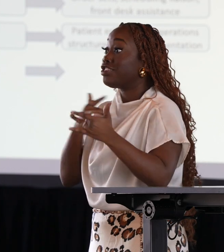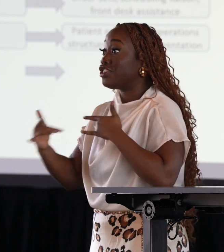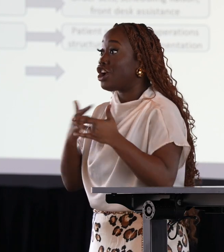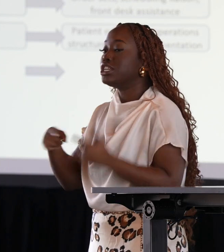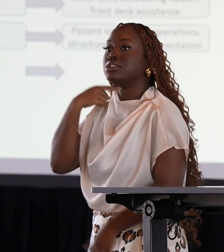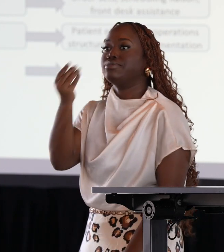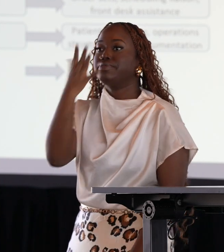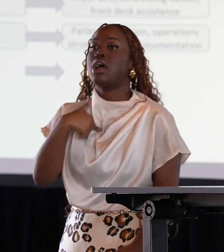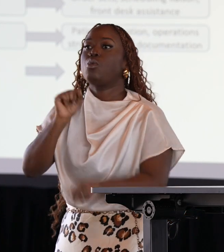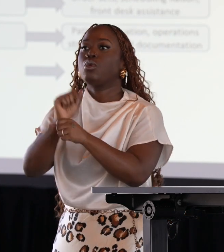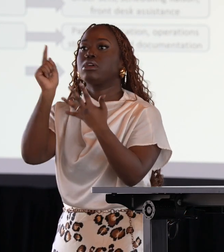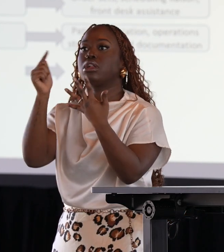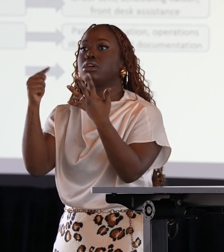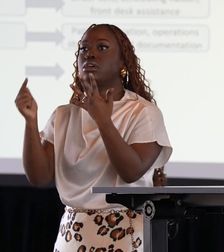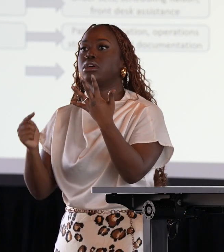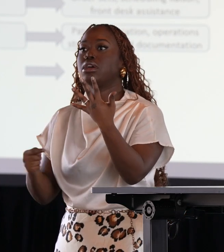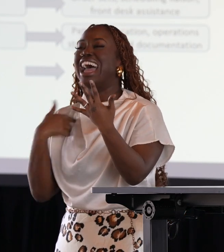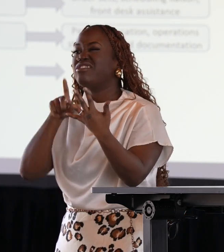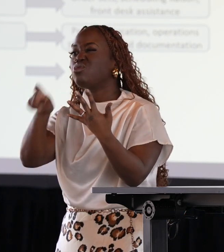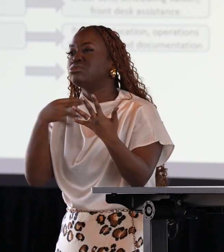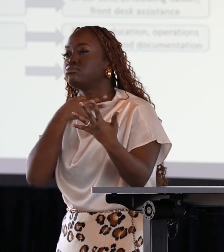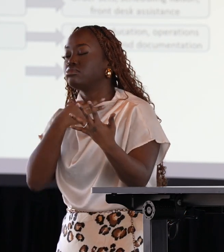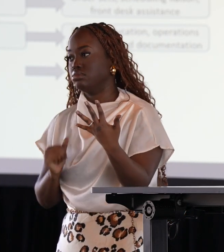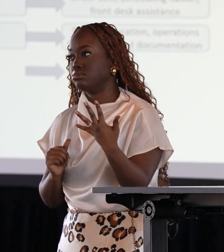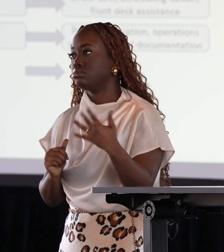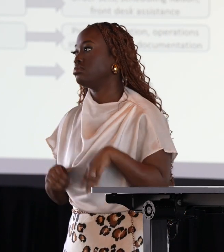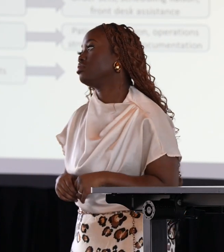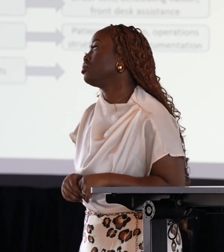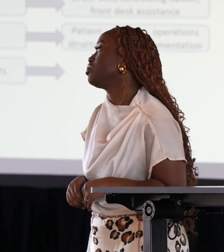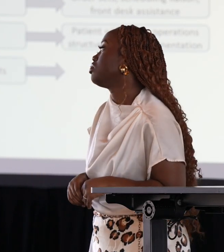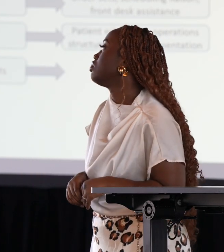this. I want to work on that. I had these questions. And the